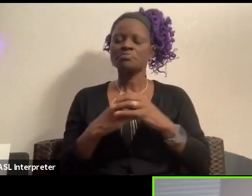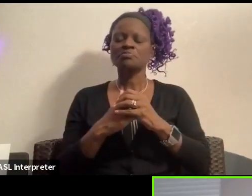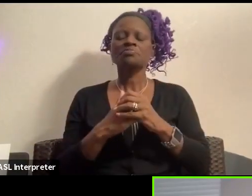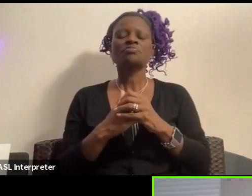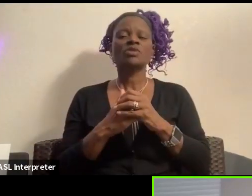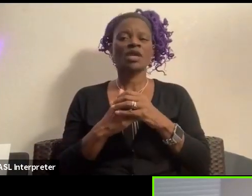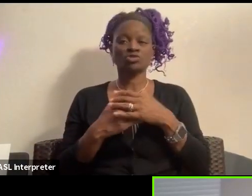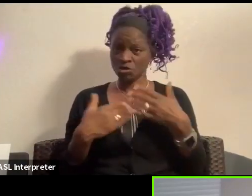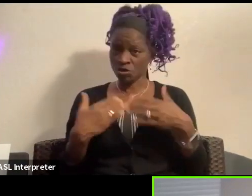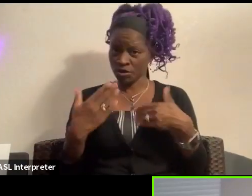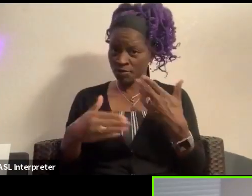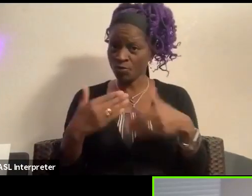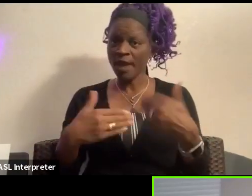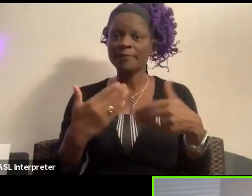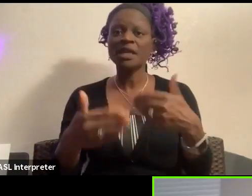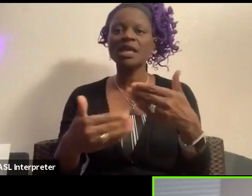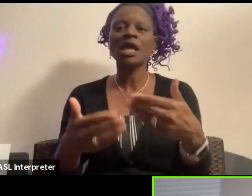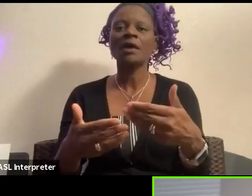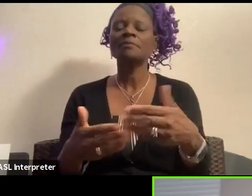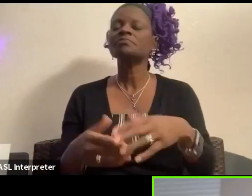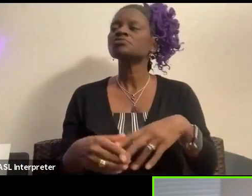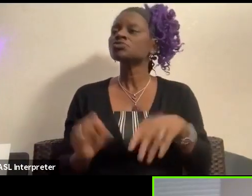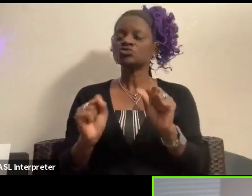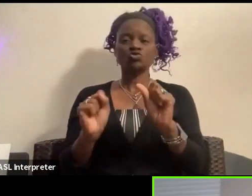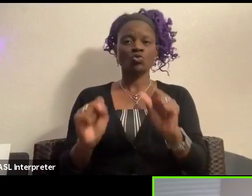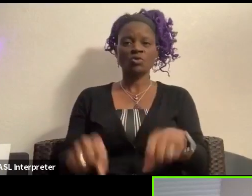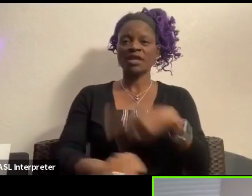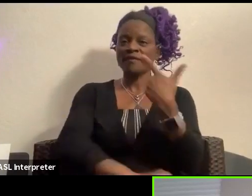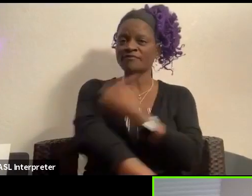We'll be able to vaccinate hundreds of people per day as we look to quickly and